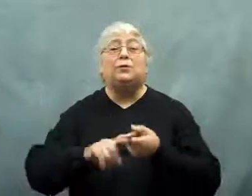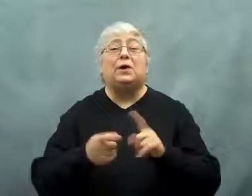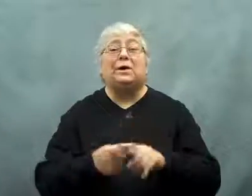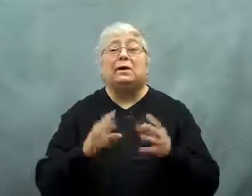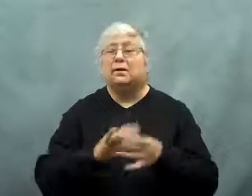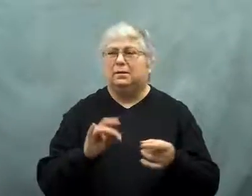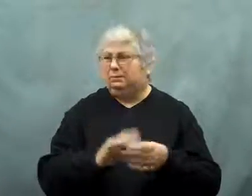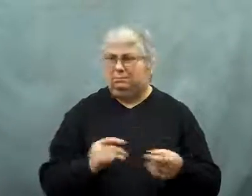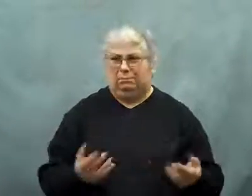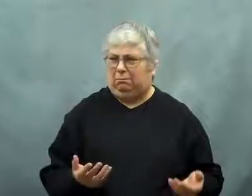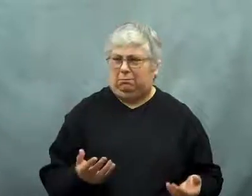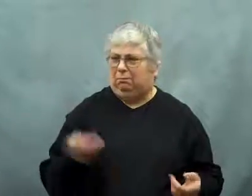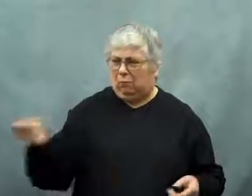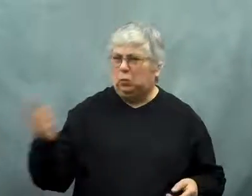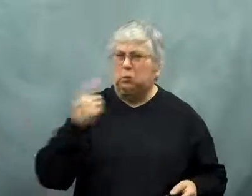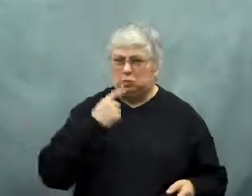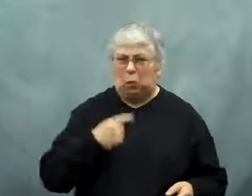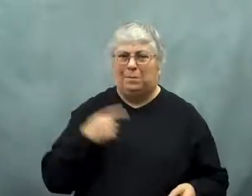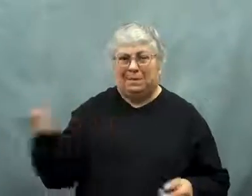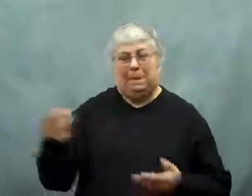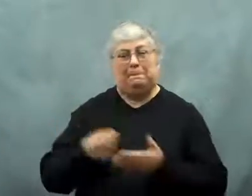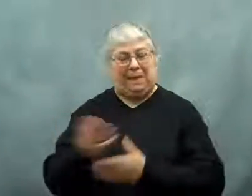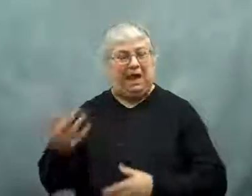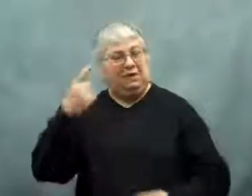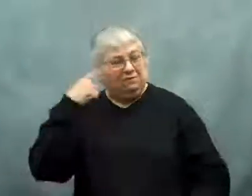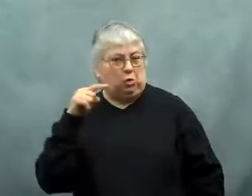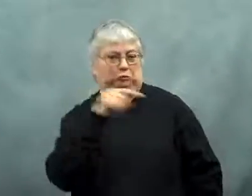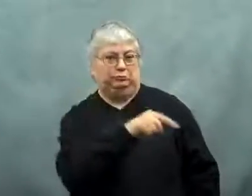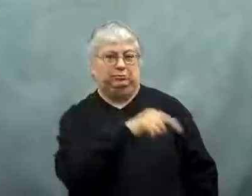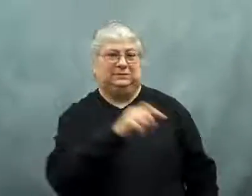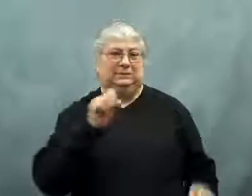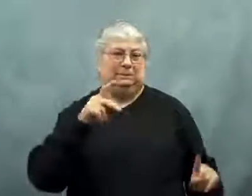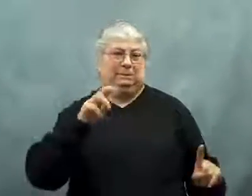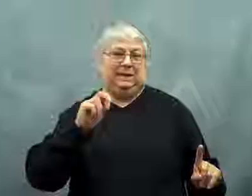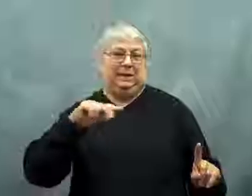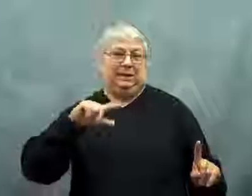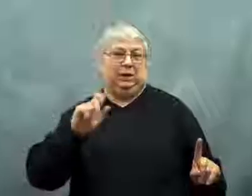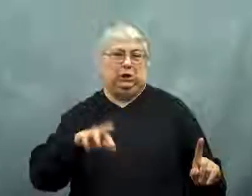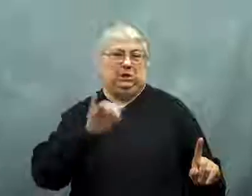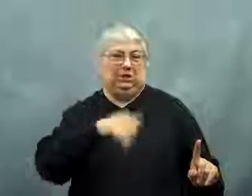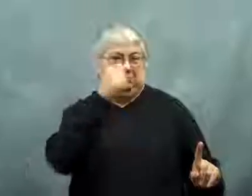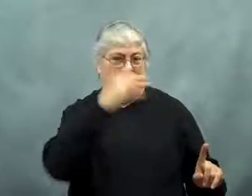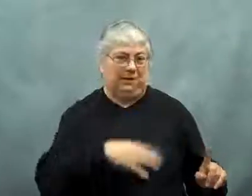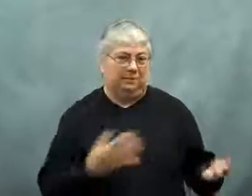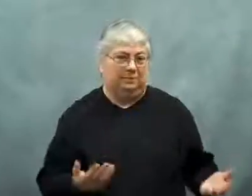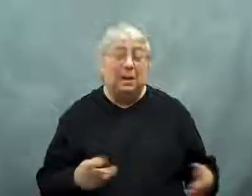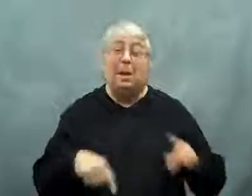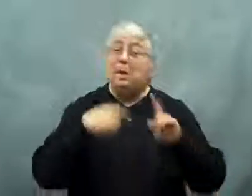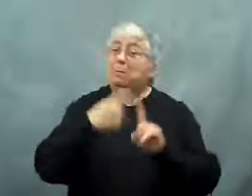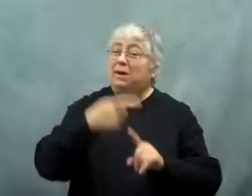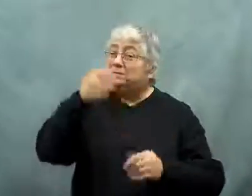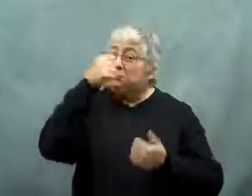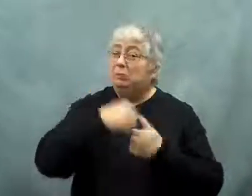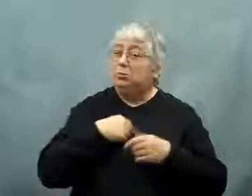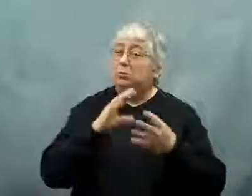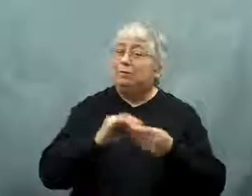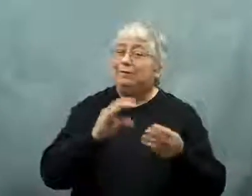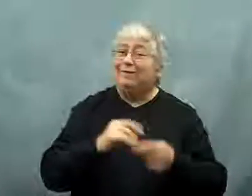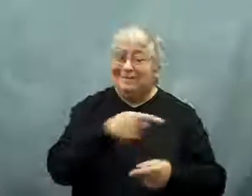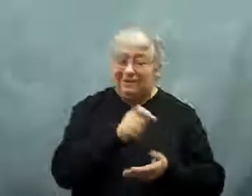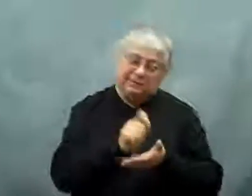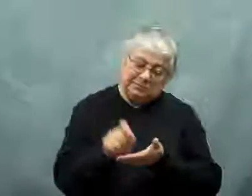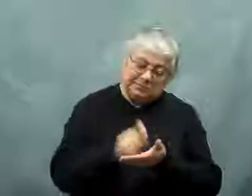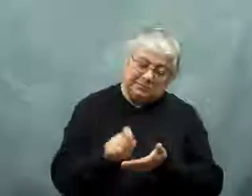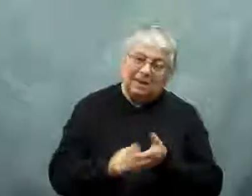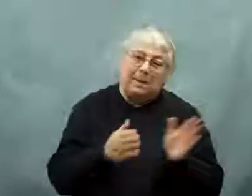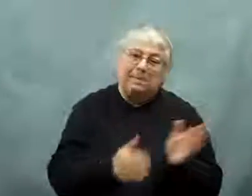However, she had told a friend she bought the guns for Spengler.